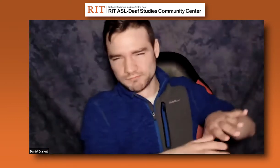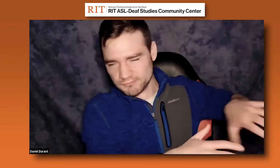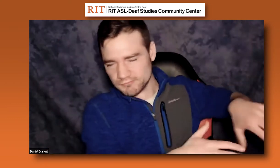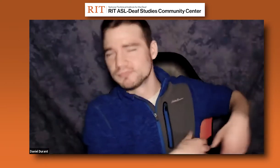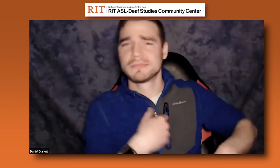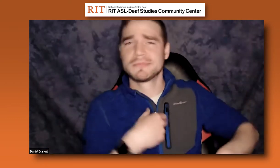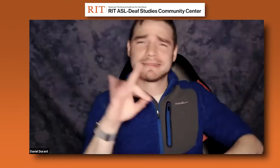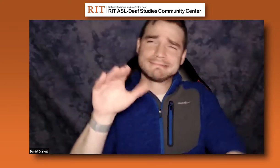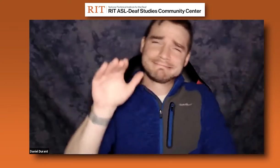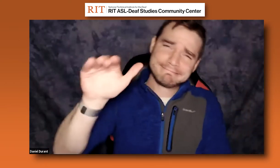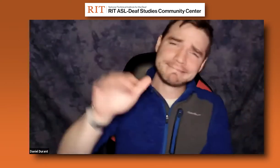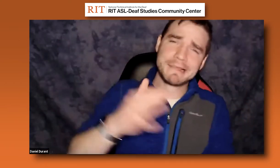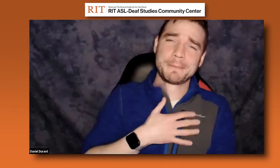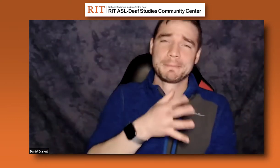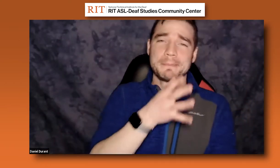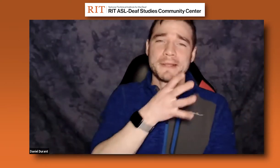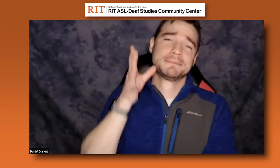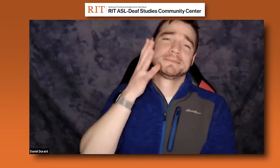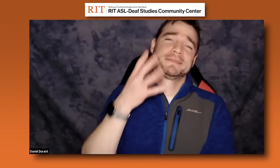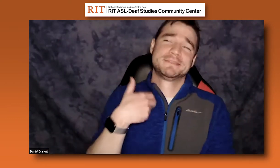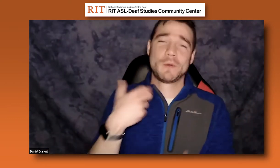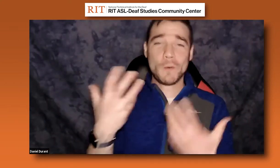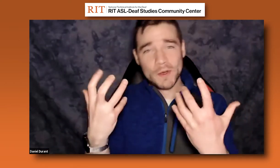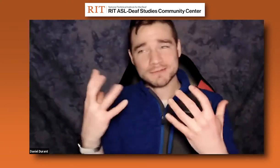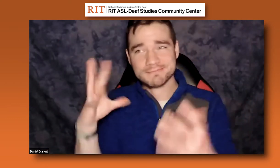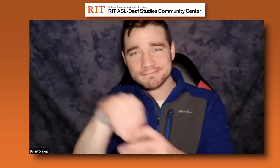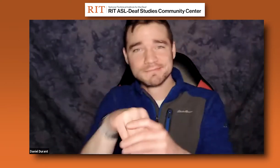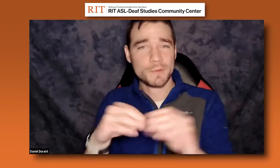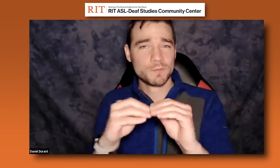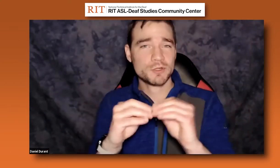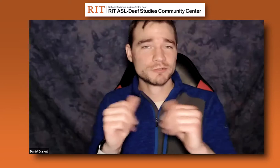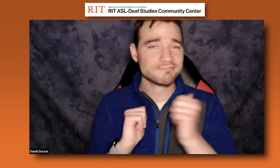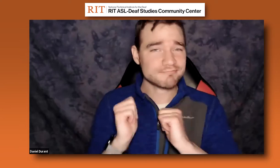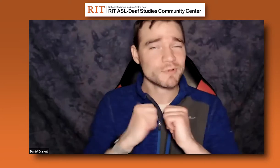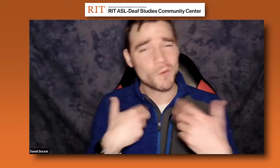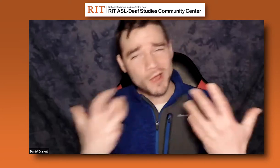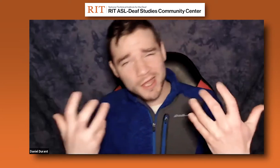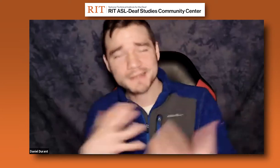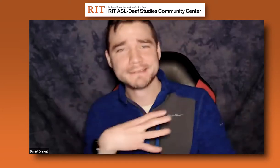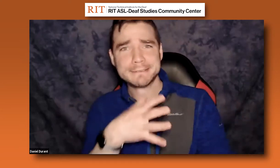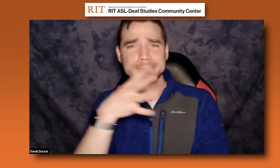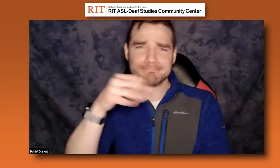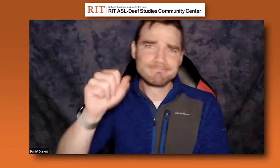but that play closed, and I asked my moms, "I want to be involved in some more plays,"